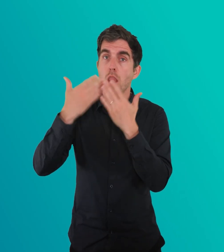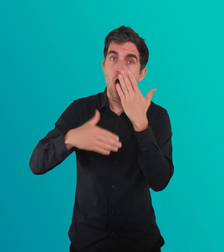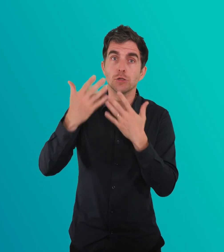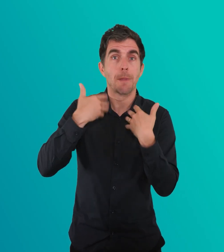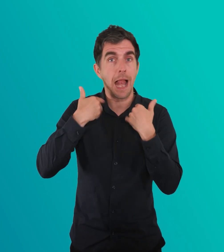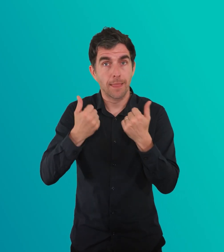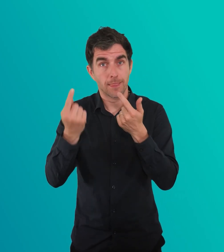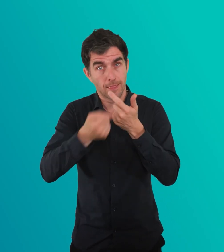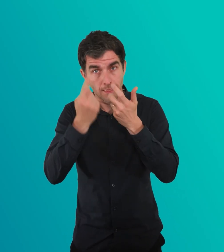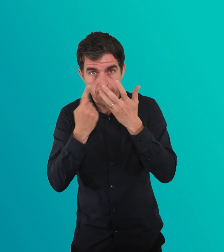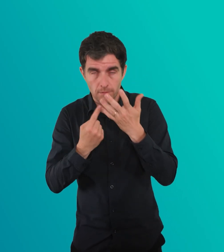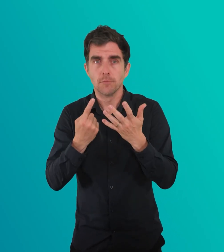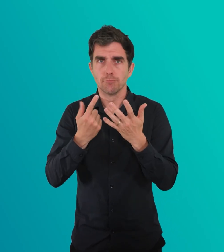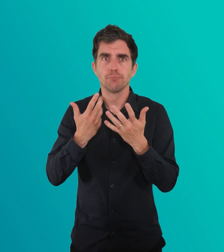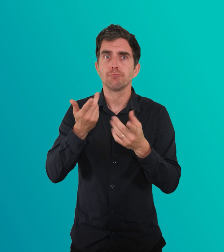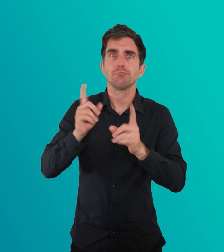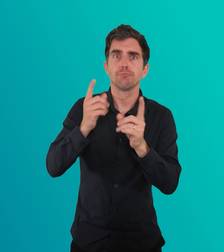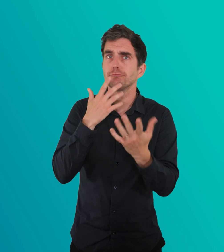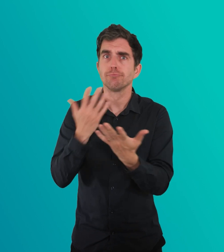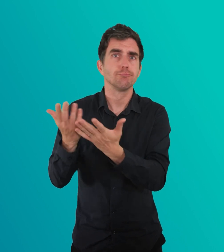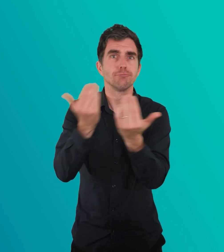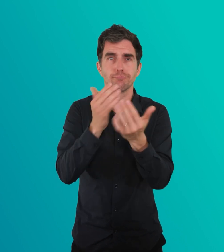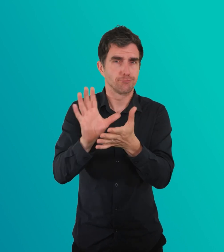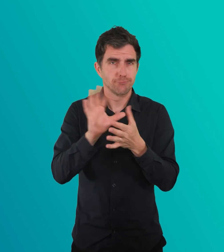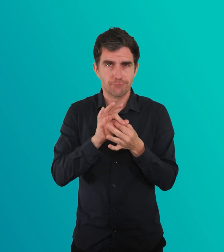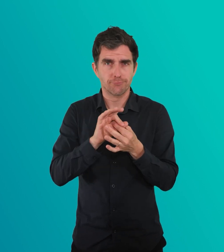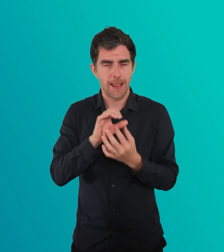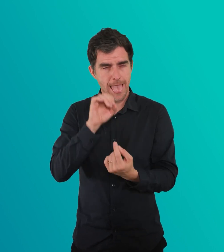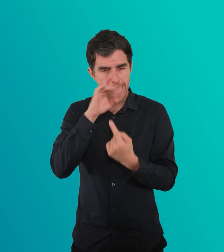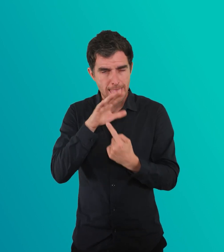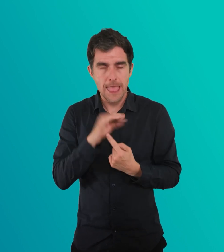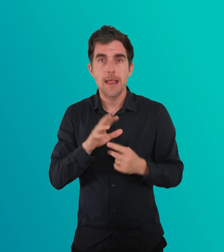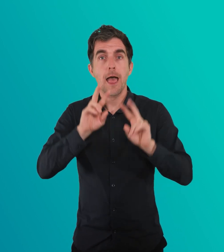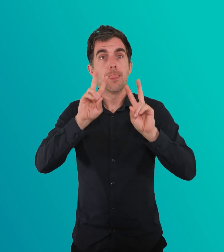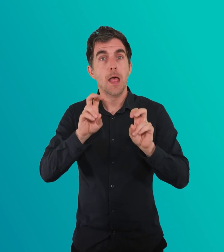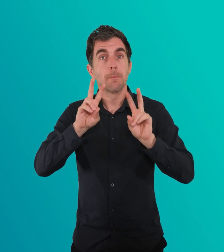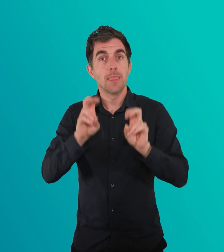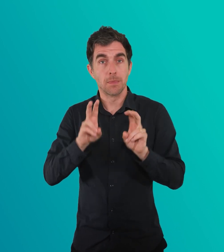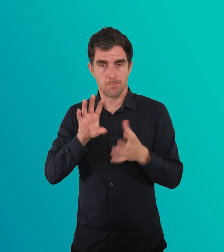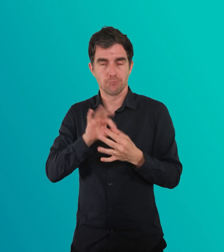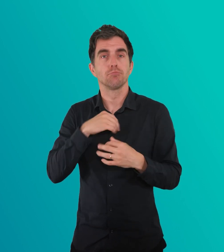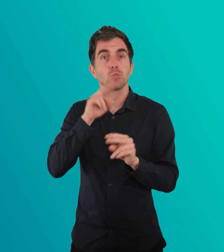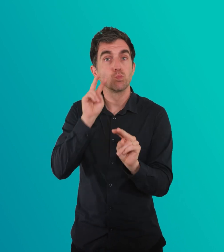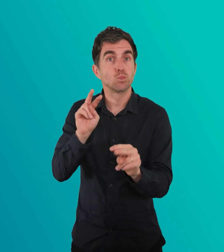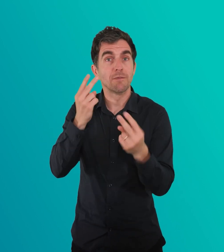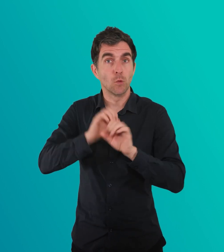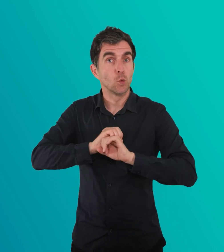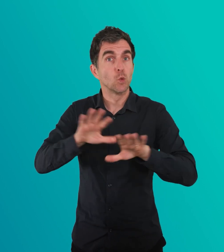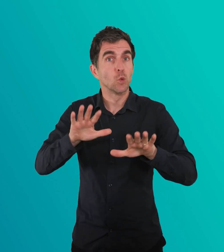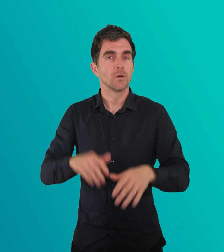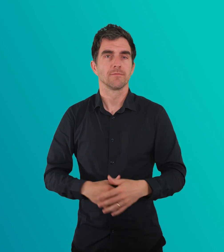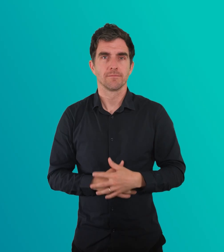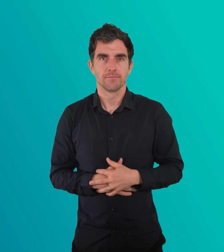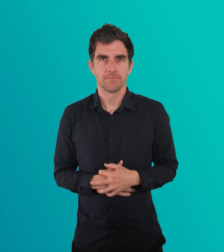and long-term health conditions on key themes of the Review.